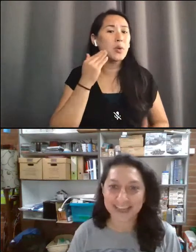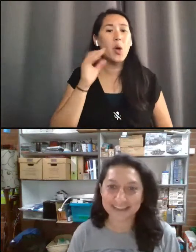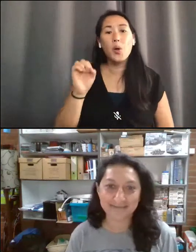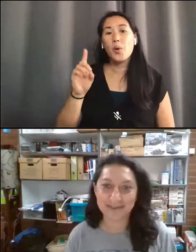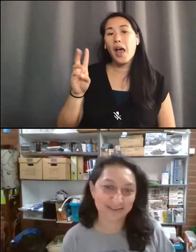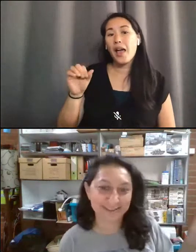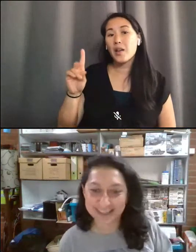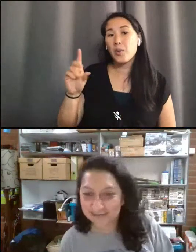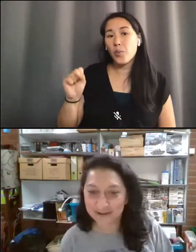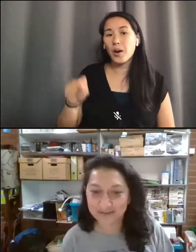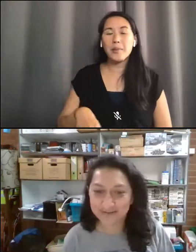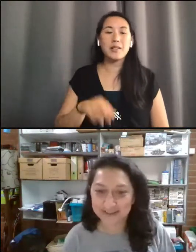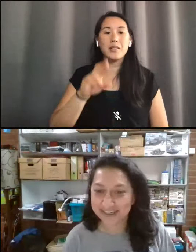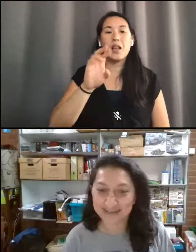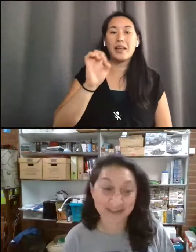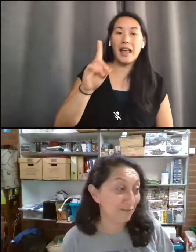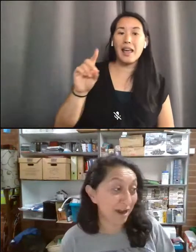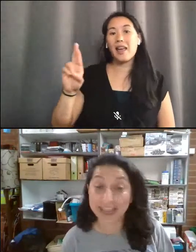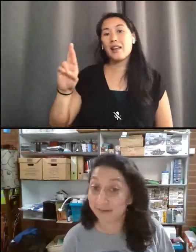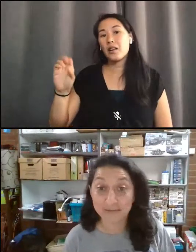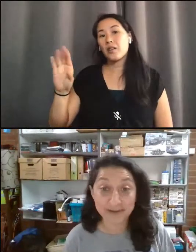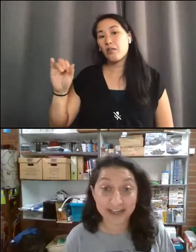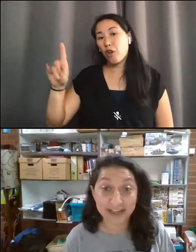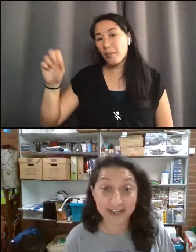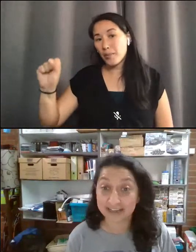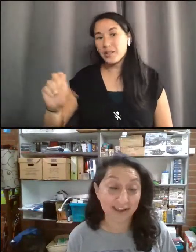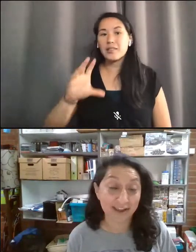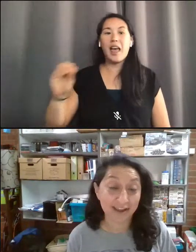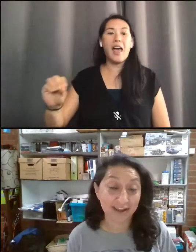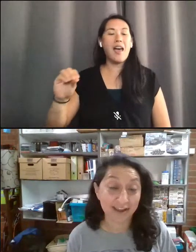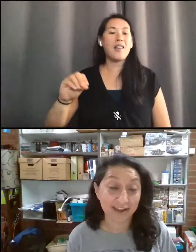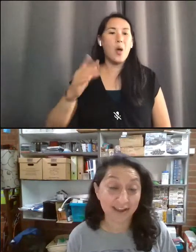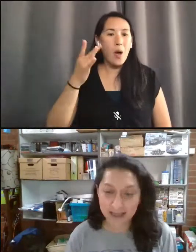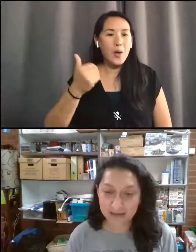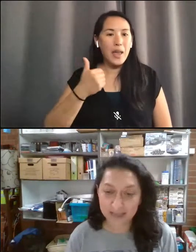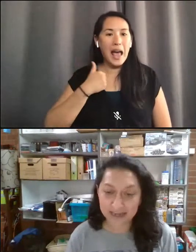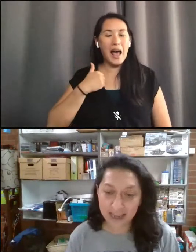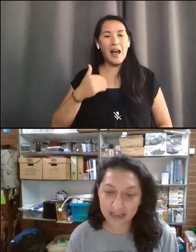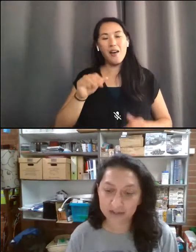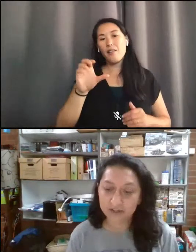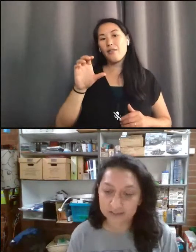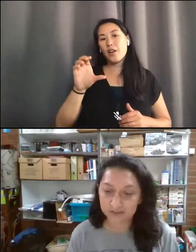and the birth of the sidewalk movement and why we have curb cuts around the world and how universal